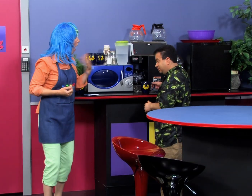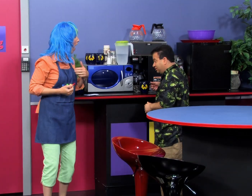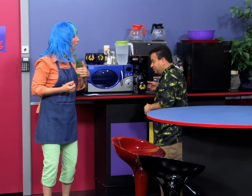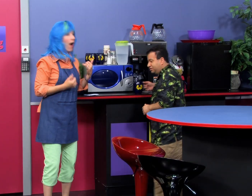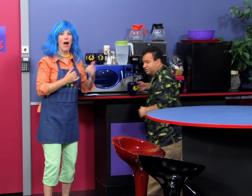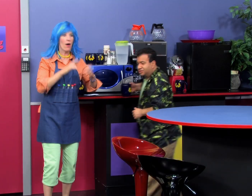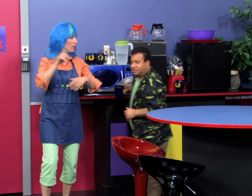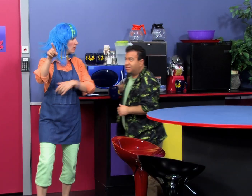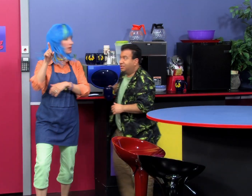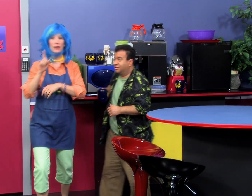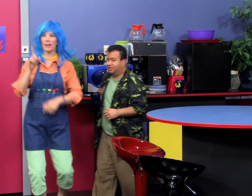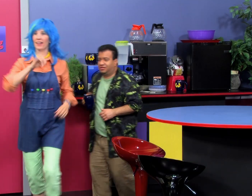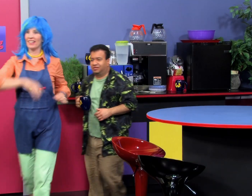COME ON, IT'S IN MY LAB.